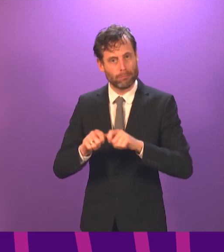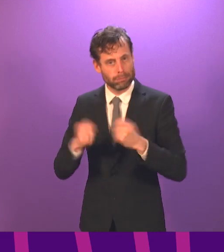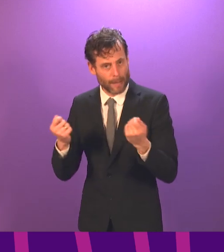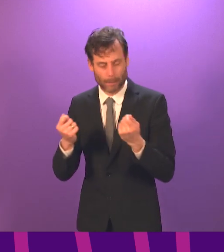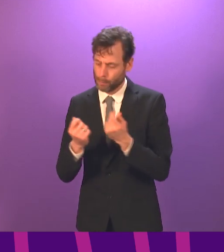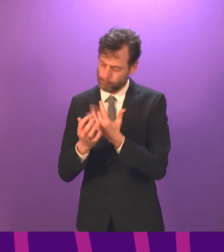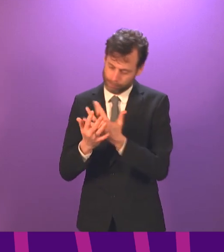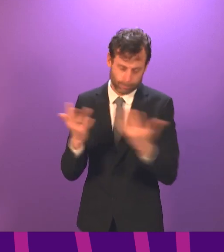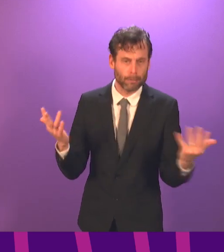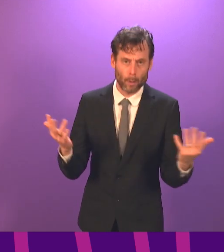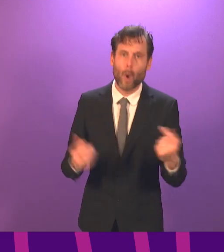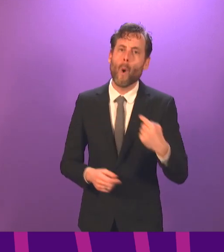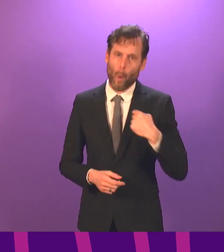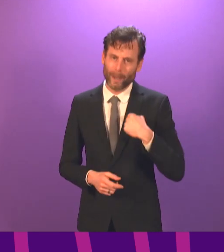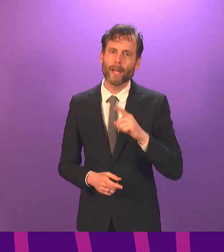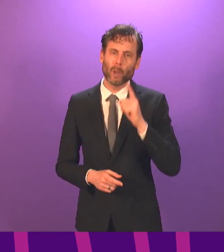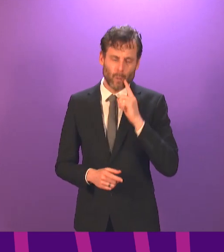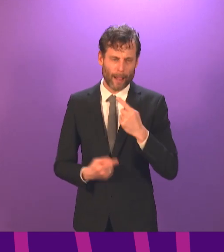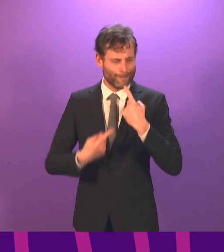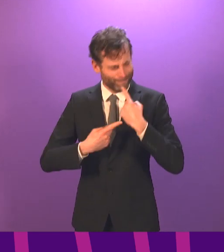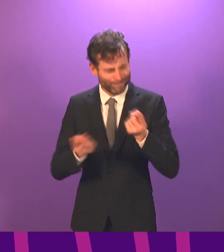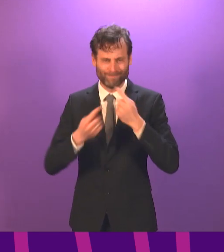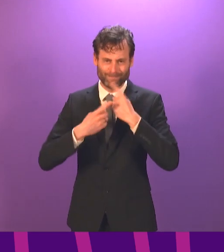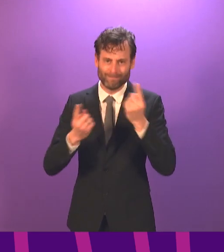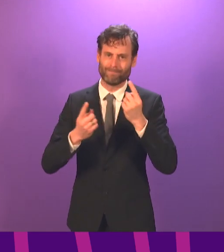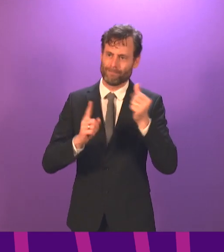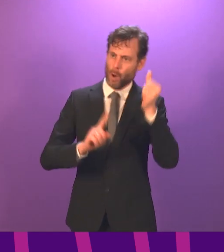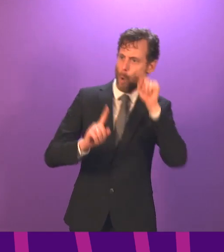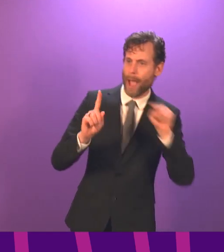time. All round, we will be able to address the matter that the member rightly raises.